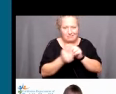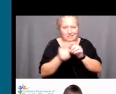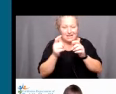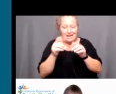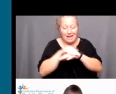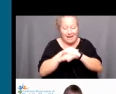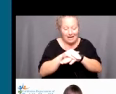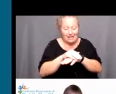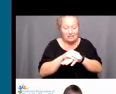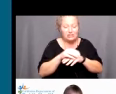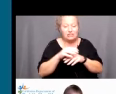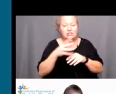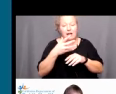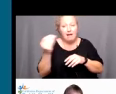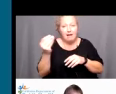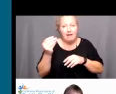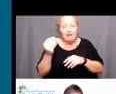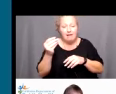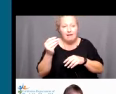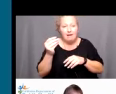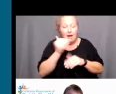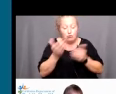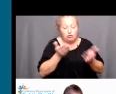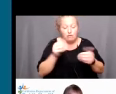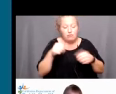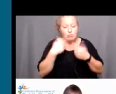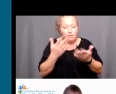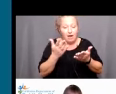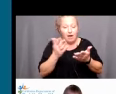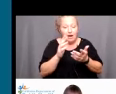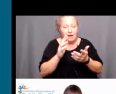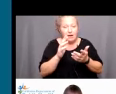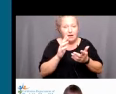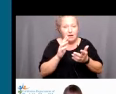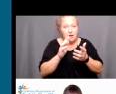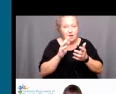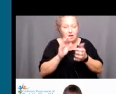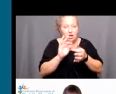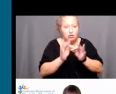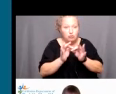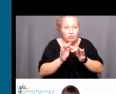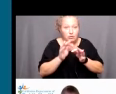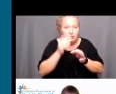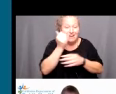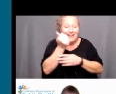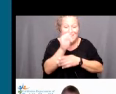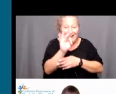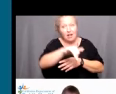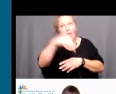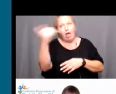and our service also provided interpretation in 19 other languages. it has been a